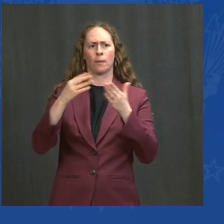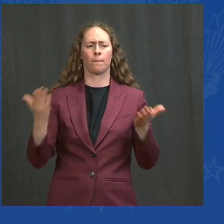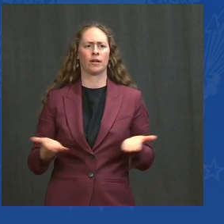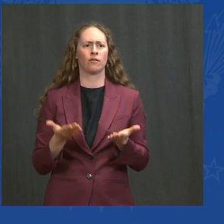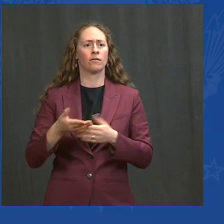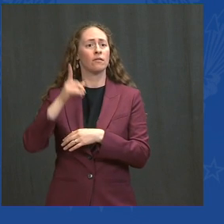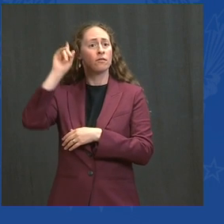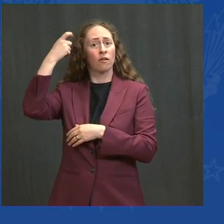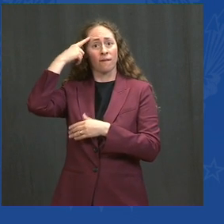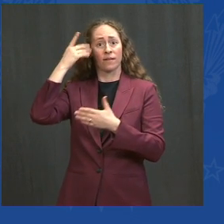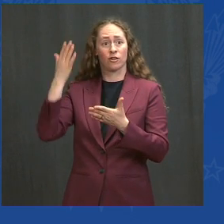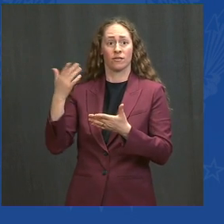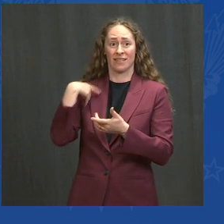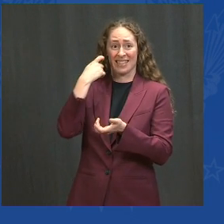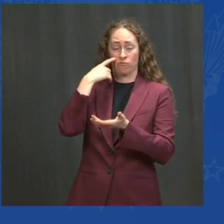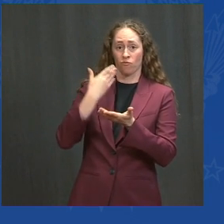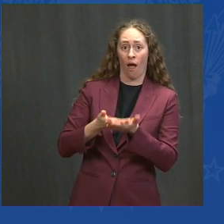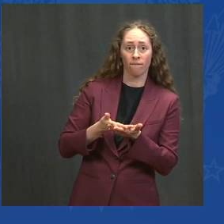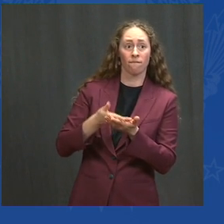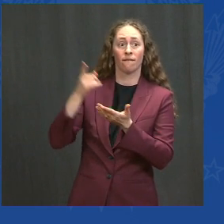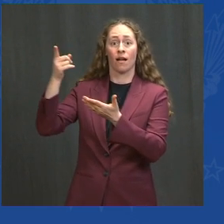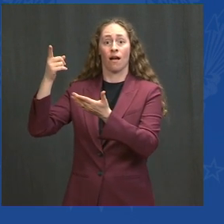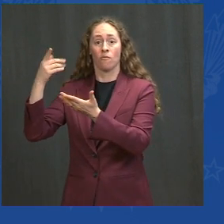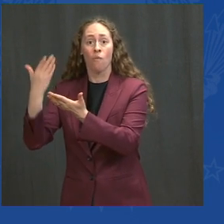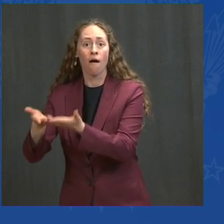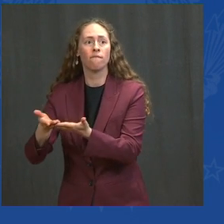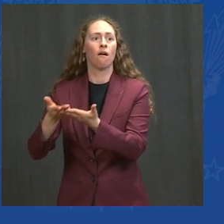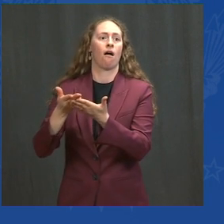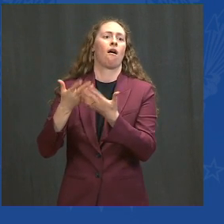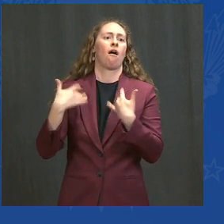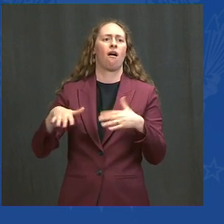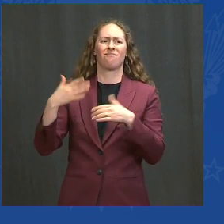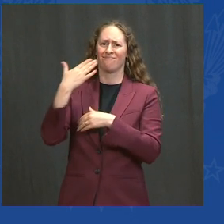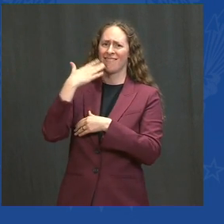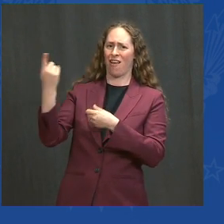Thank you for making the effort to be here. And my good friend, Tammy Baldwin --